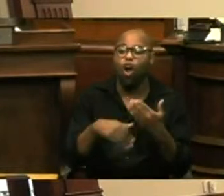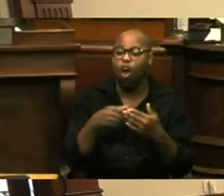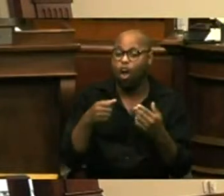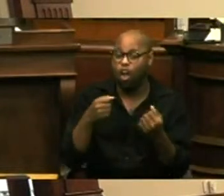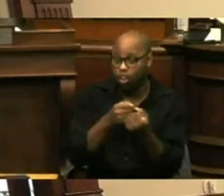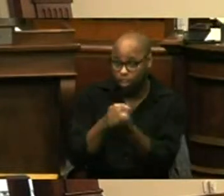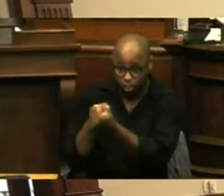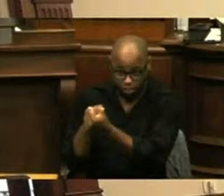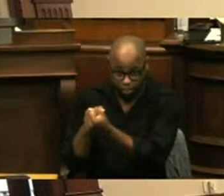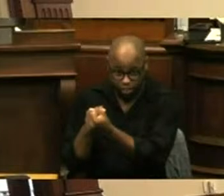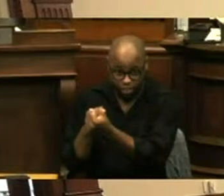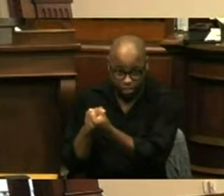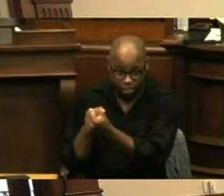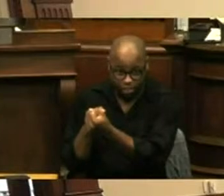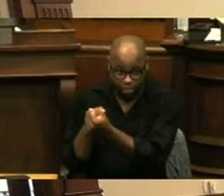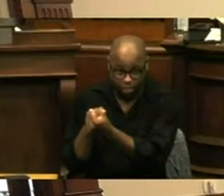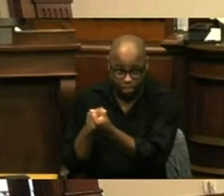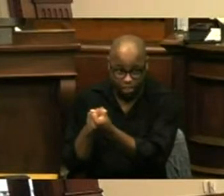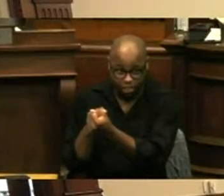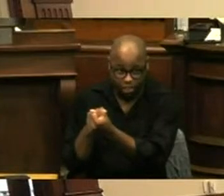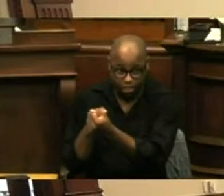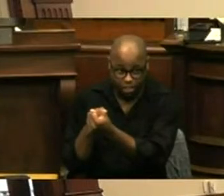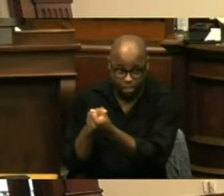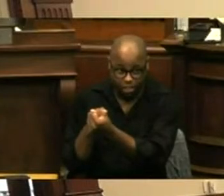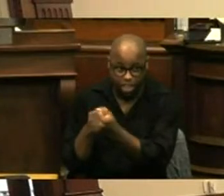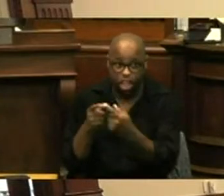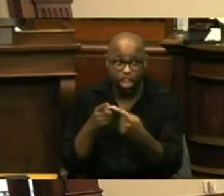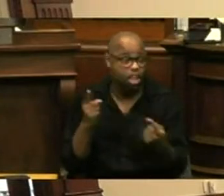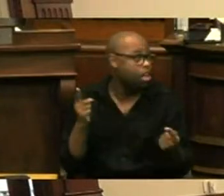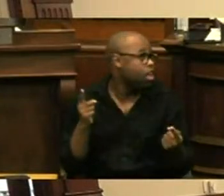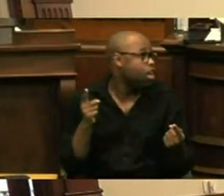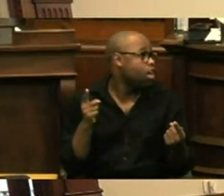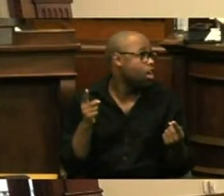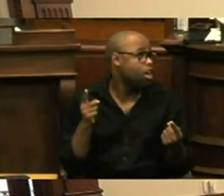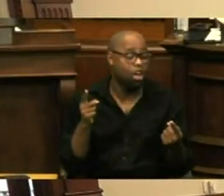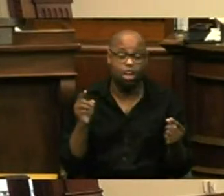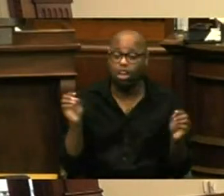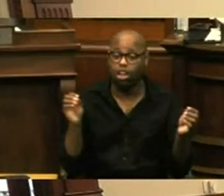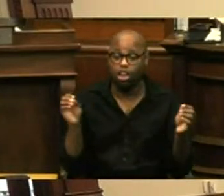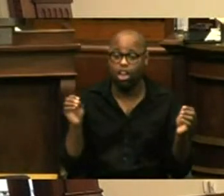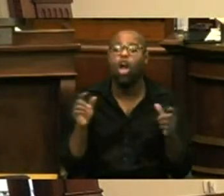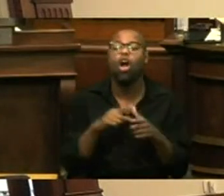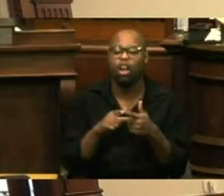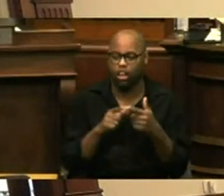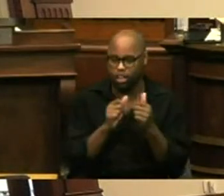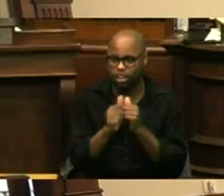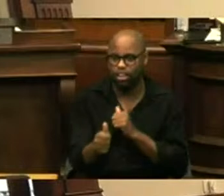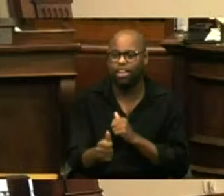item. Yeah. So we got a second on the amendment. Yep. Okay. All